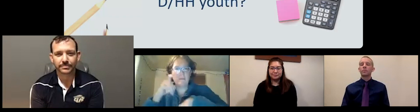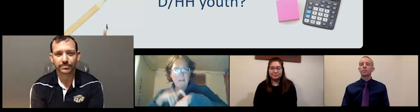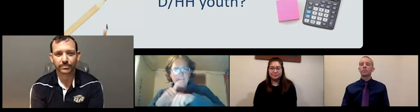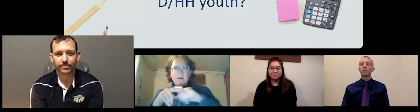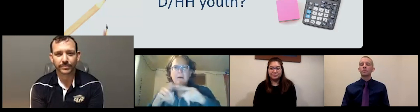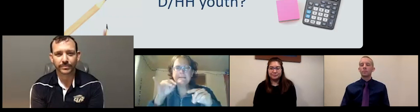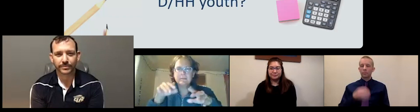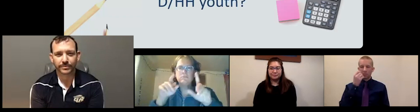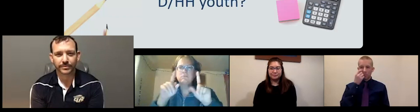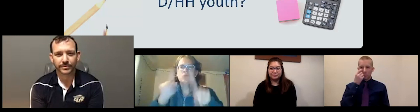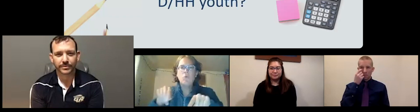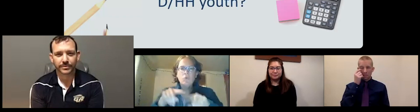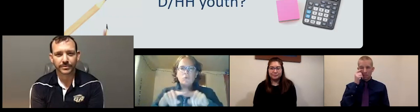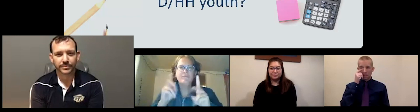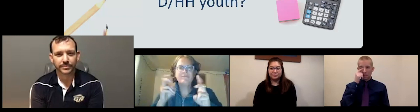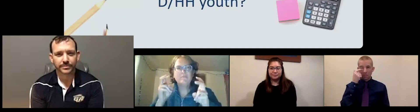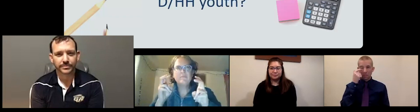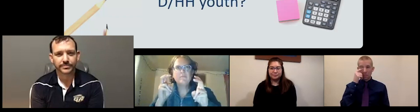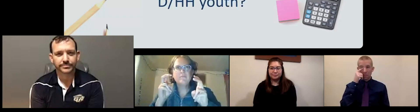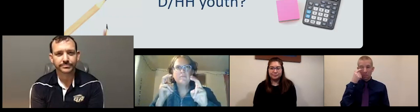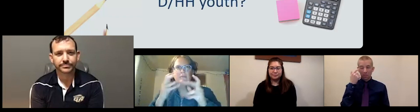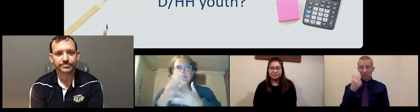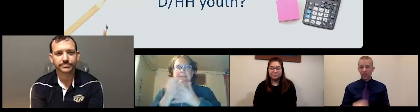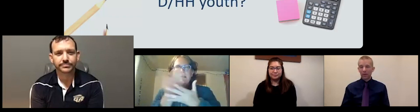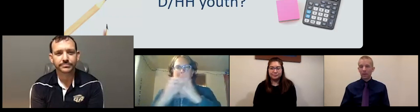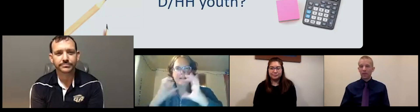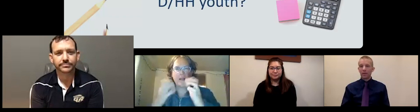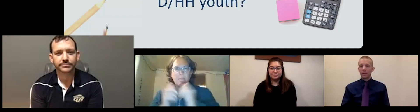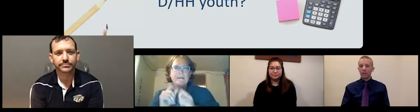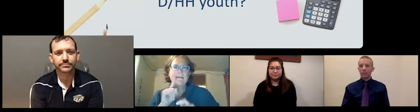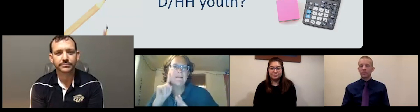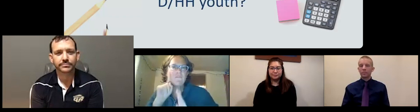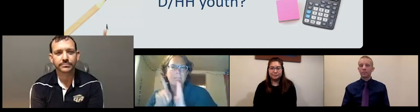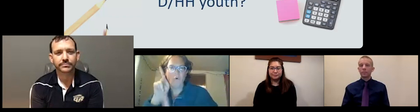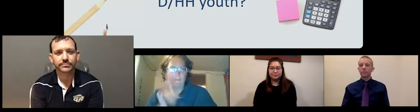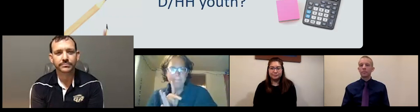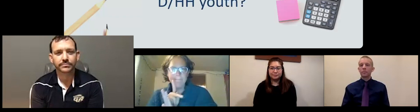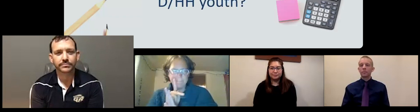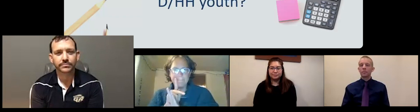but I did attend some classes in the deaf program.